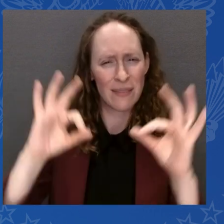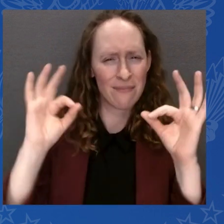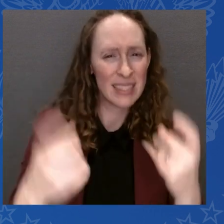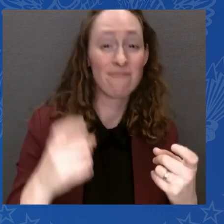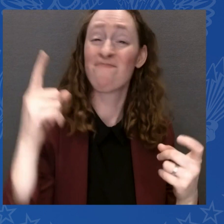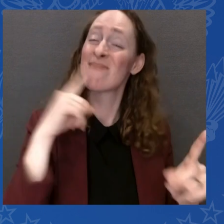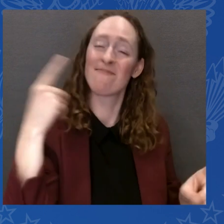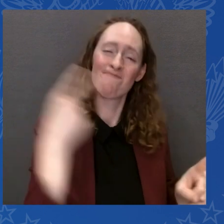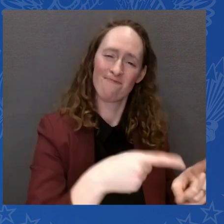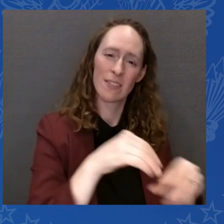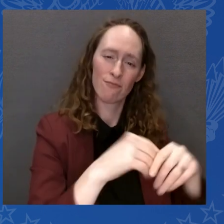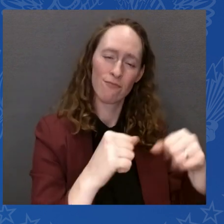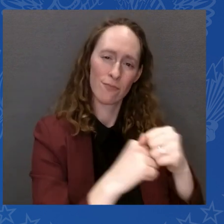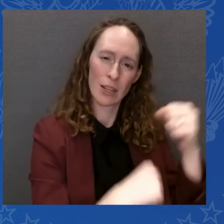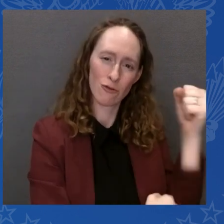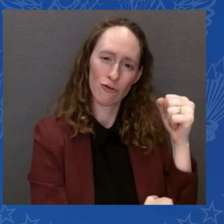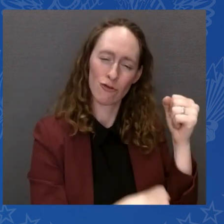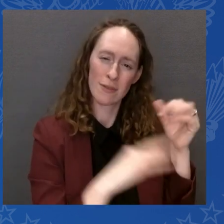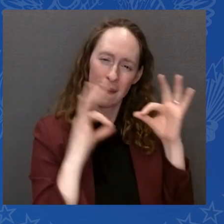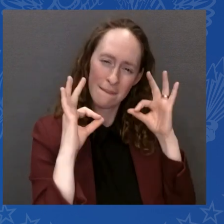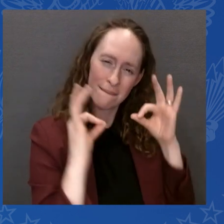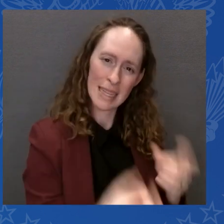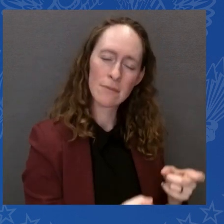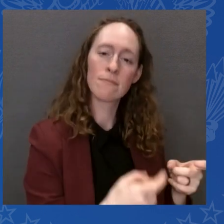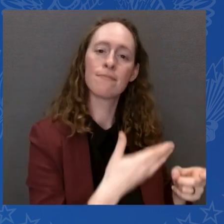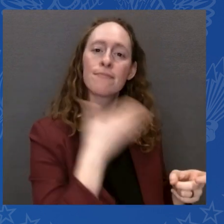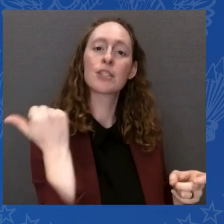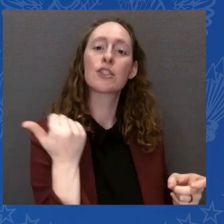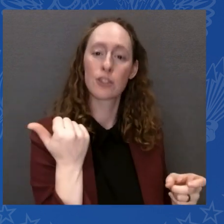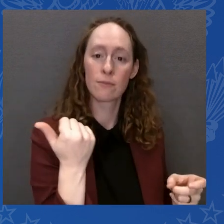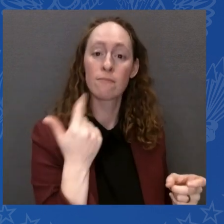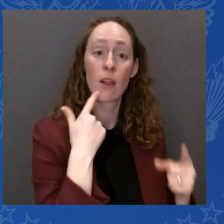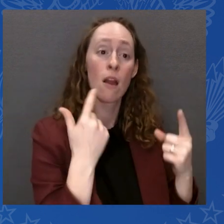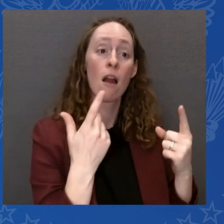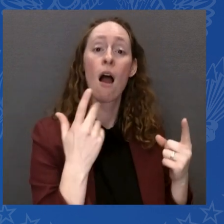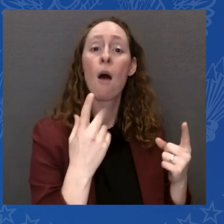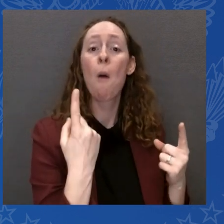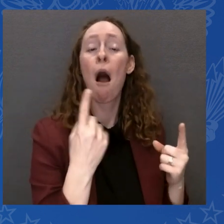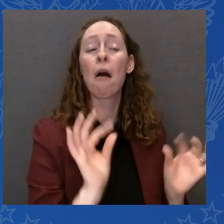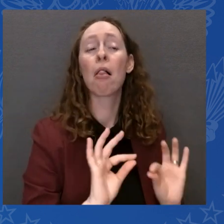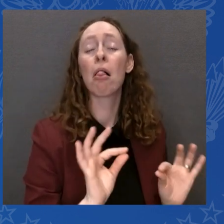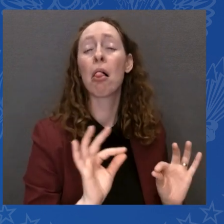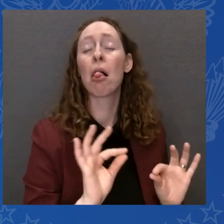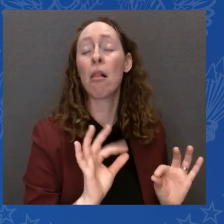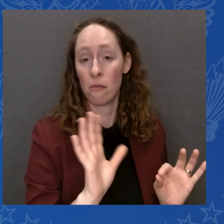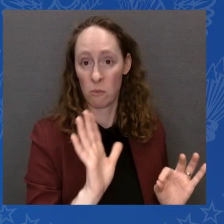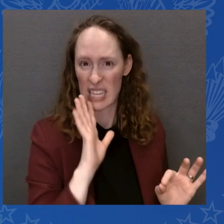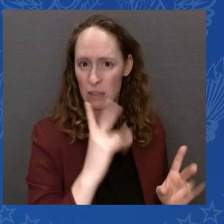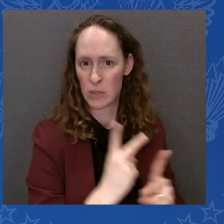We've already allocated funding from the Infrastructure Law that I signed a year ago and more than $16 billion